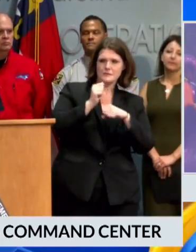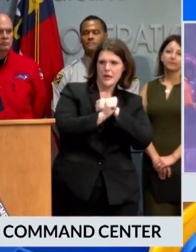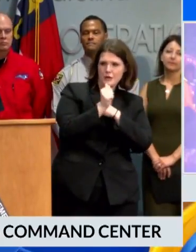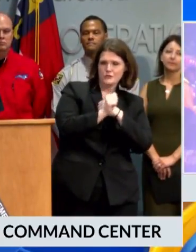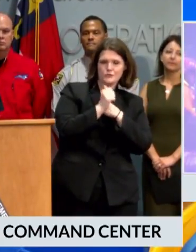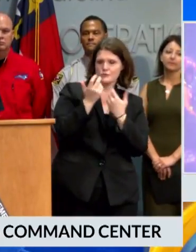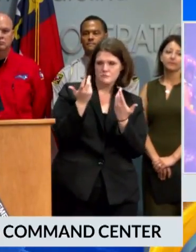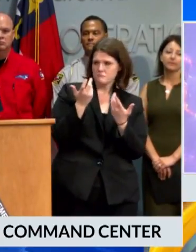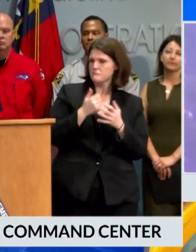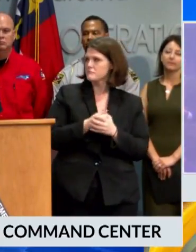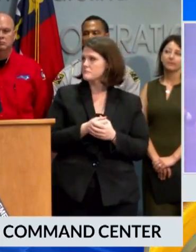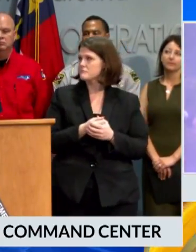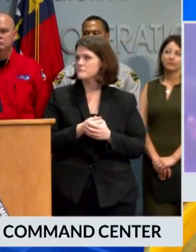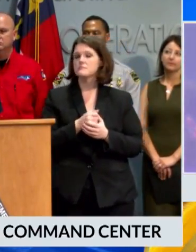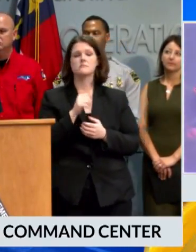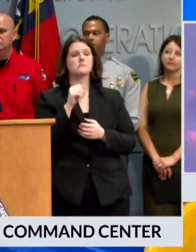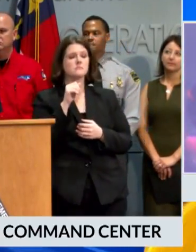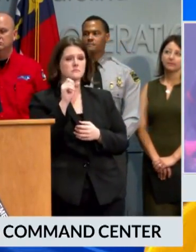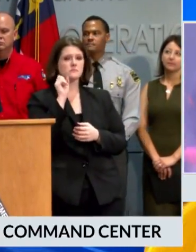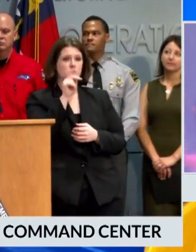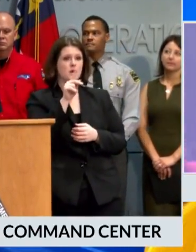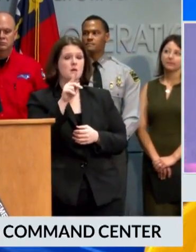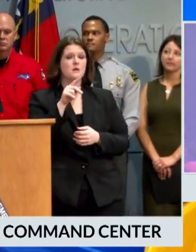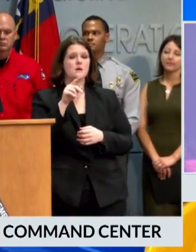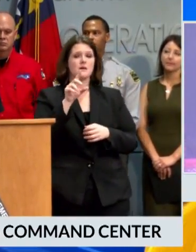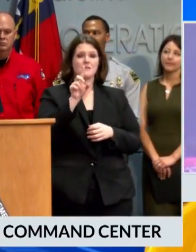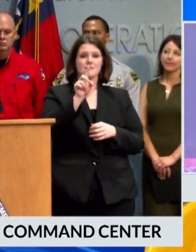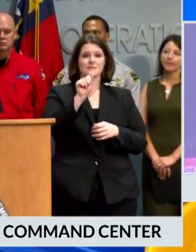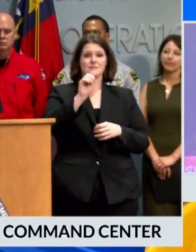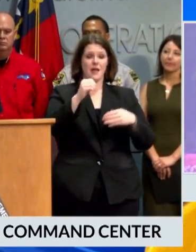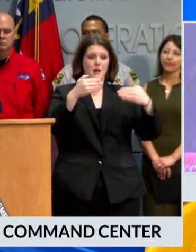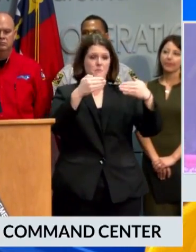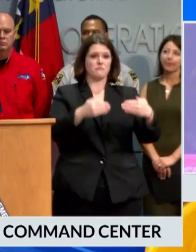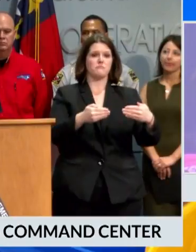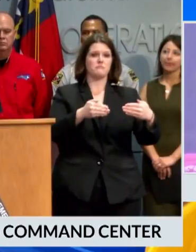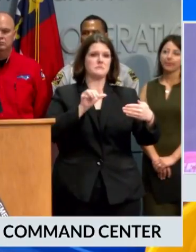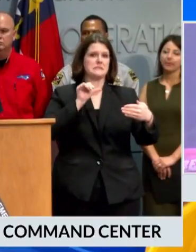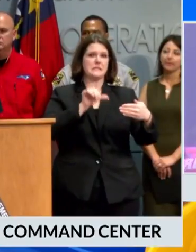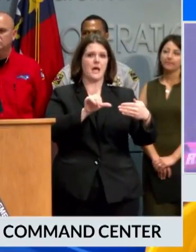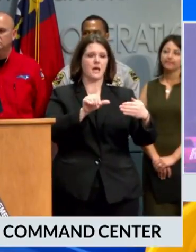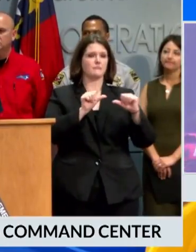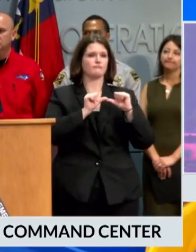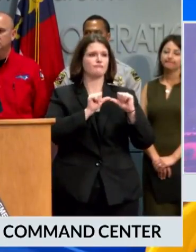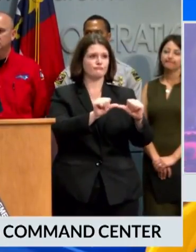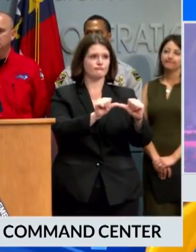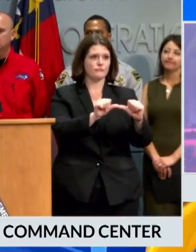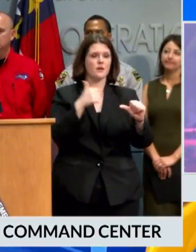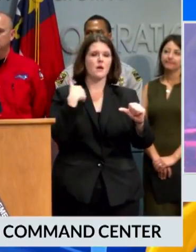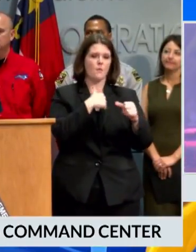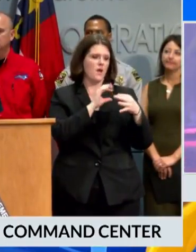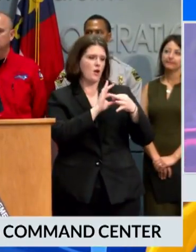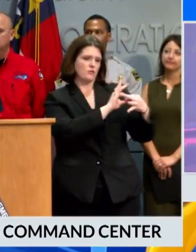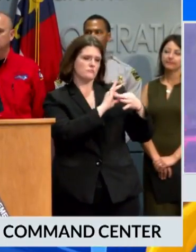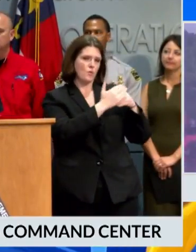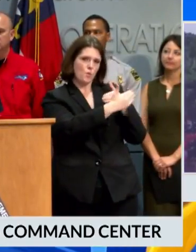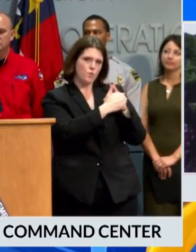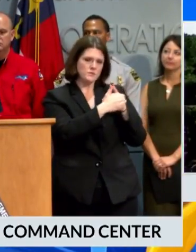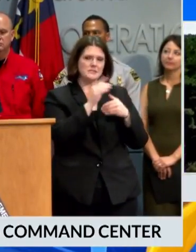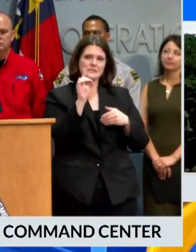BEEN, HOW WOULD YOU DESCRIBE FAILURES OF THOSE SYSTEMS AND WHAT KIND OF DANGER MAY THEY HAVE TWO PEOPLE?